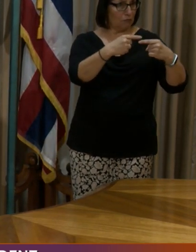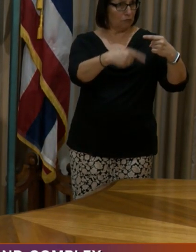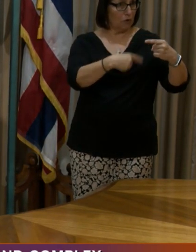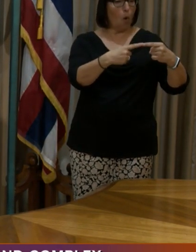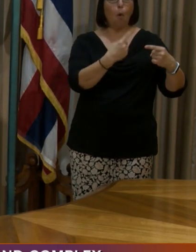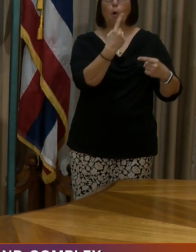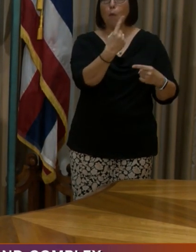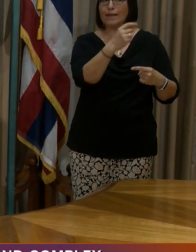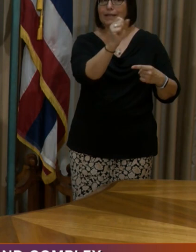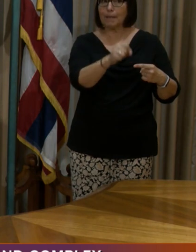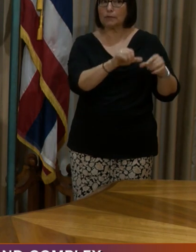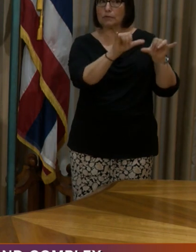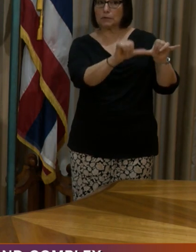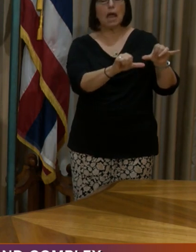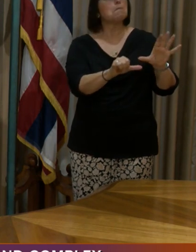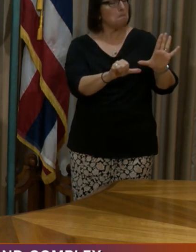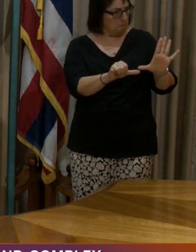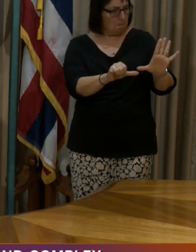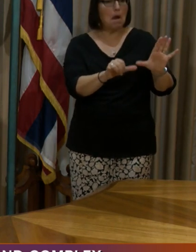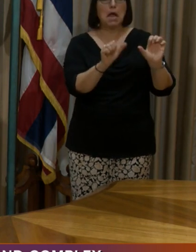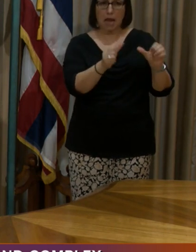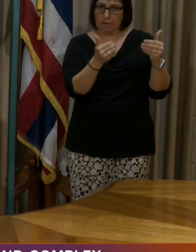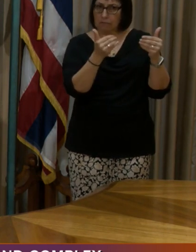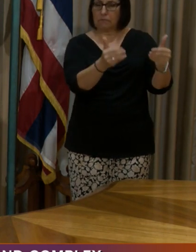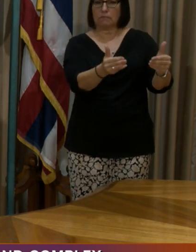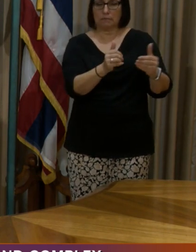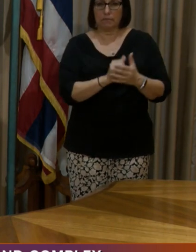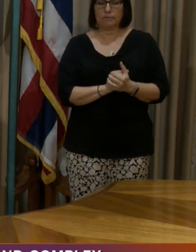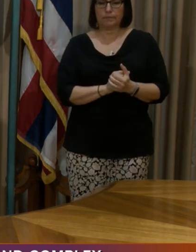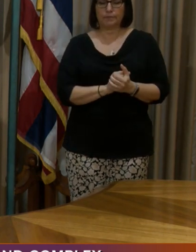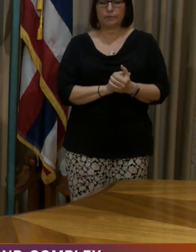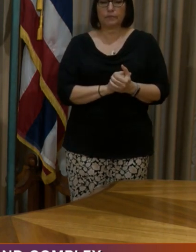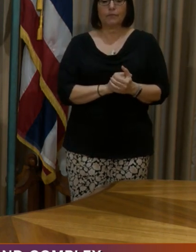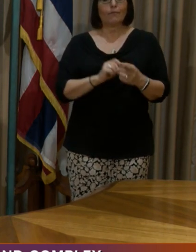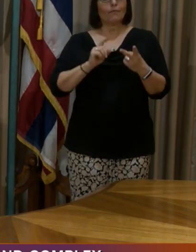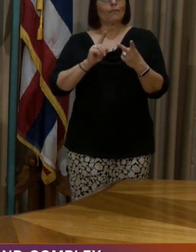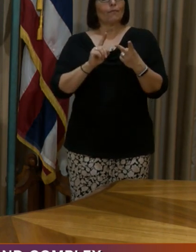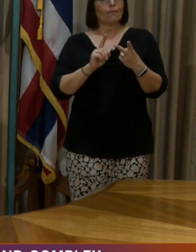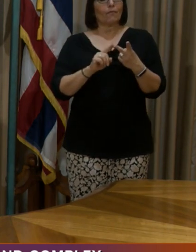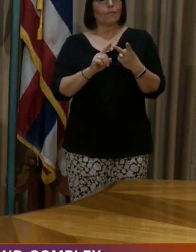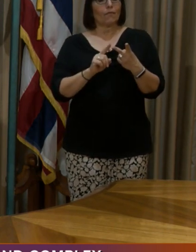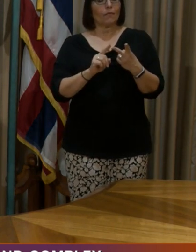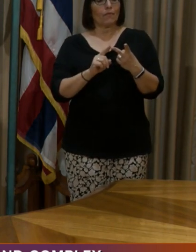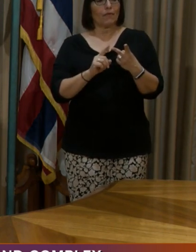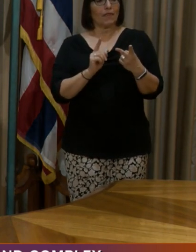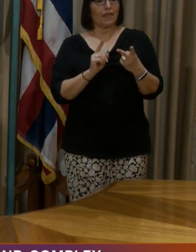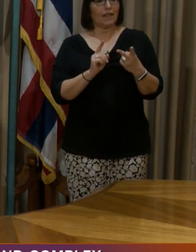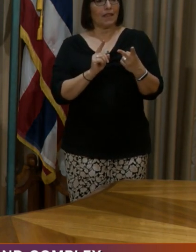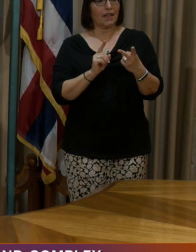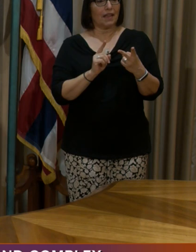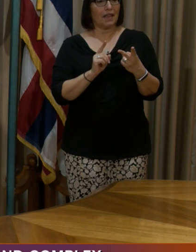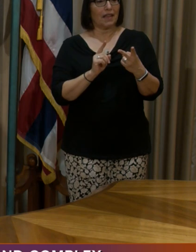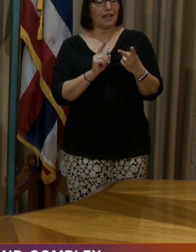LEARNING THOSE FAMILIES WHO OPTED FOR PERMANENT YEAR LONG OR SEMESTER LONG. LEARN FROM HOME WILL CONTINUE IN